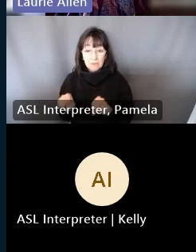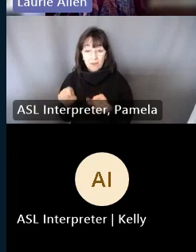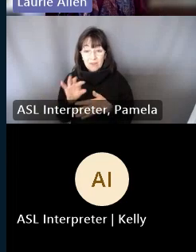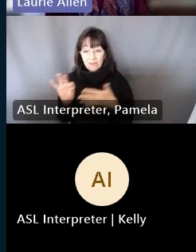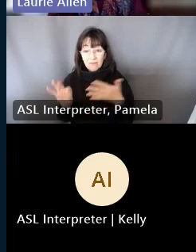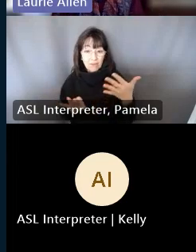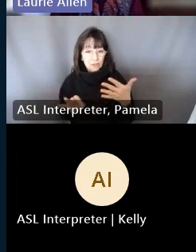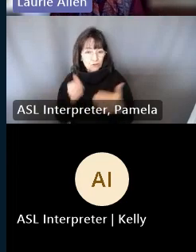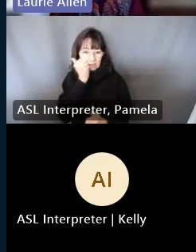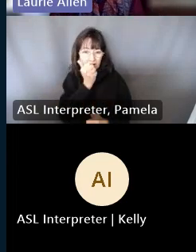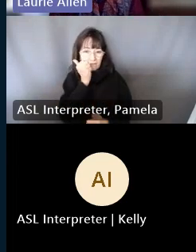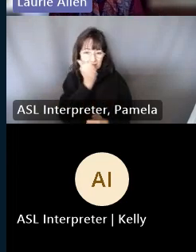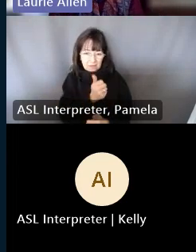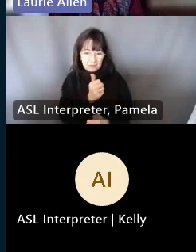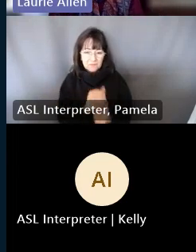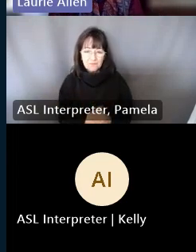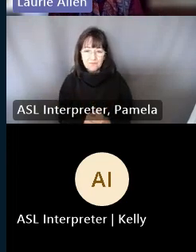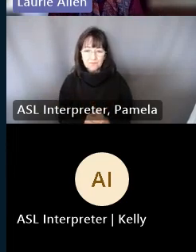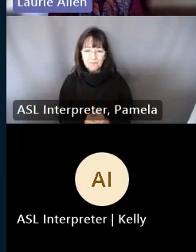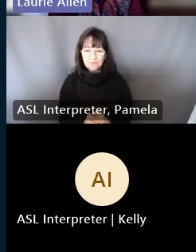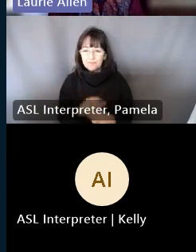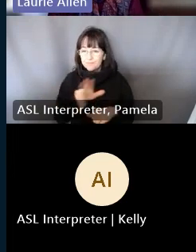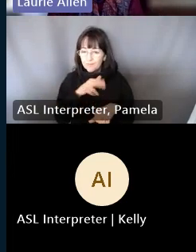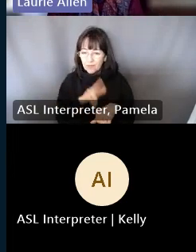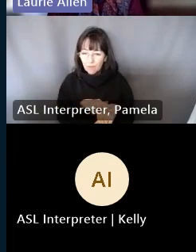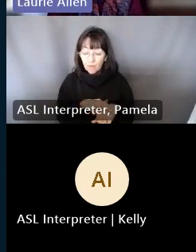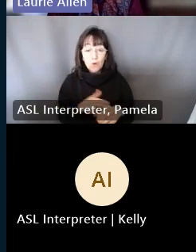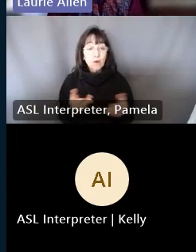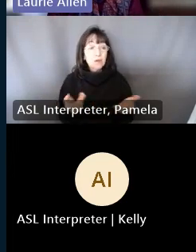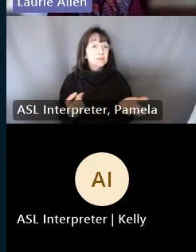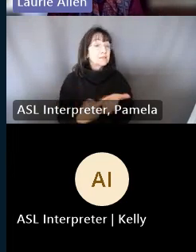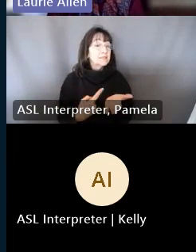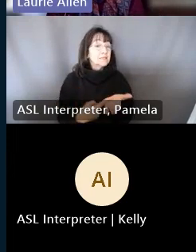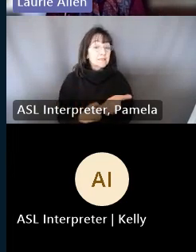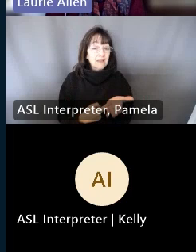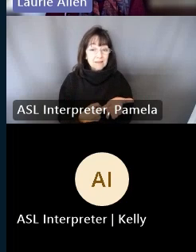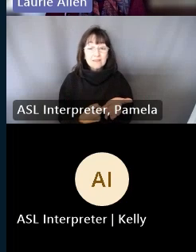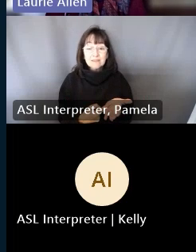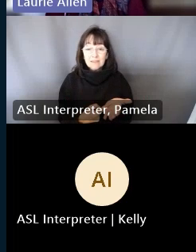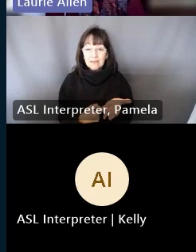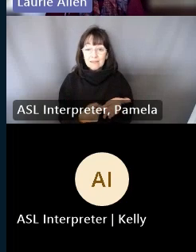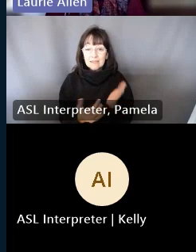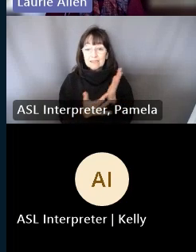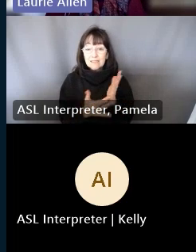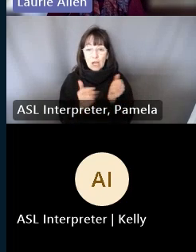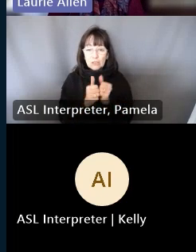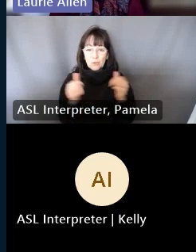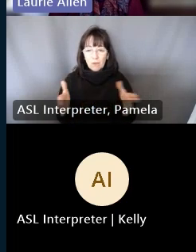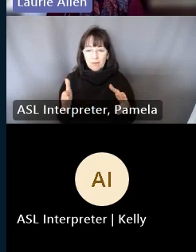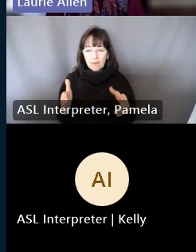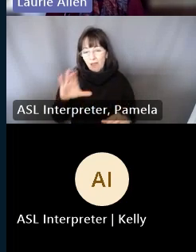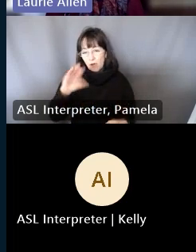And of course, we can't have a conversation about technology today without talking about Copilot. And just for some context,